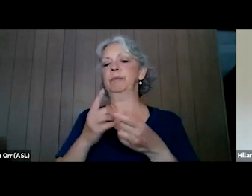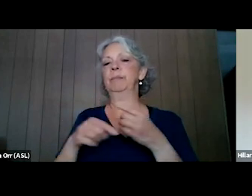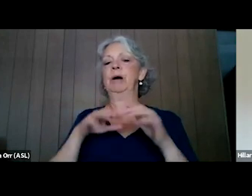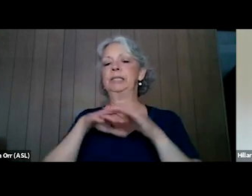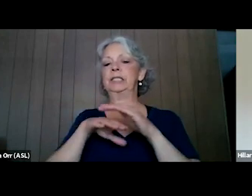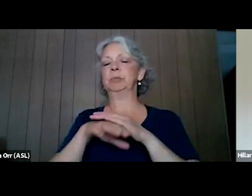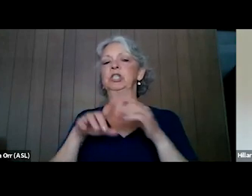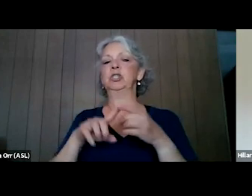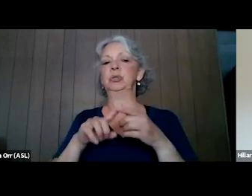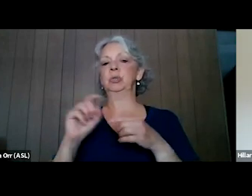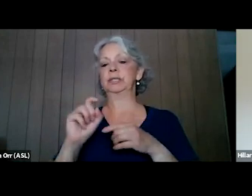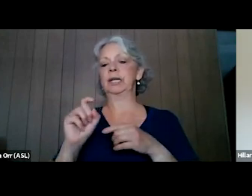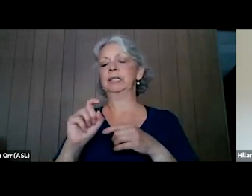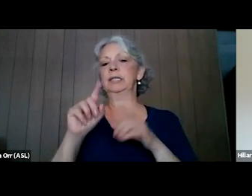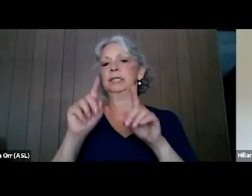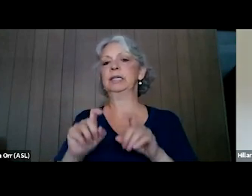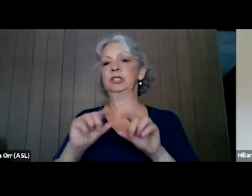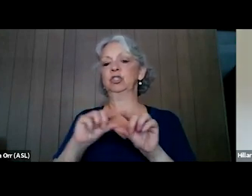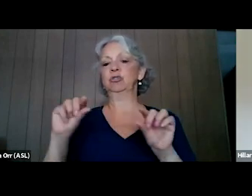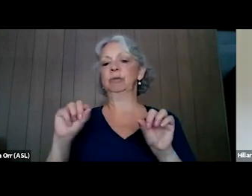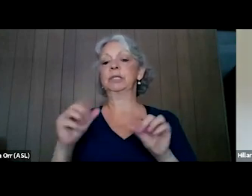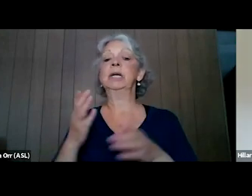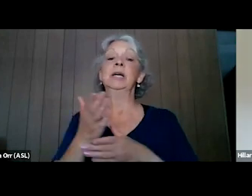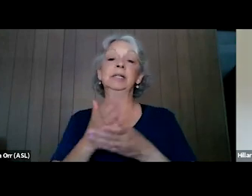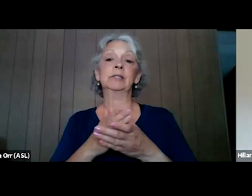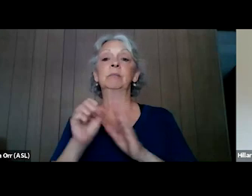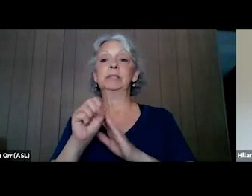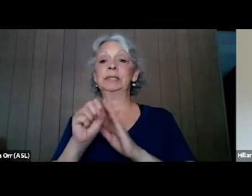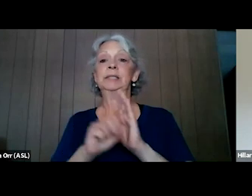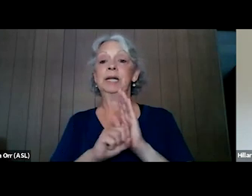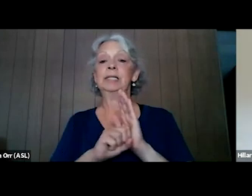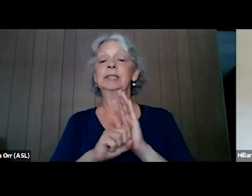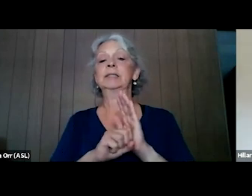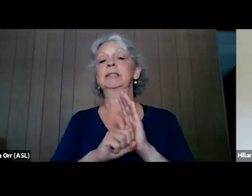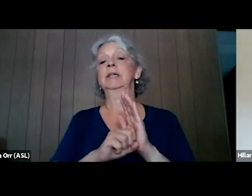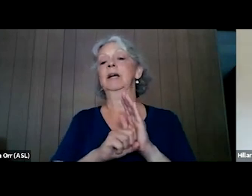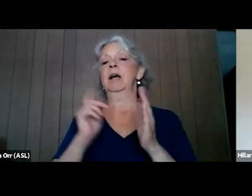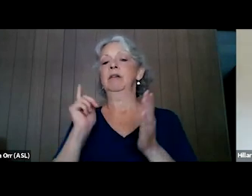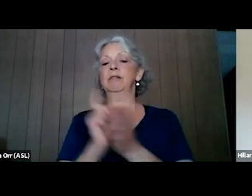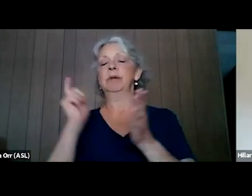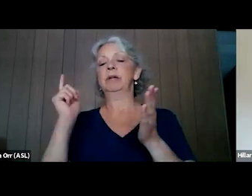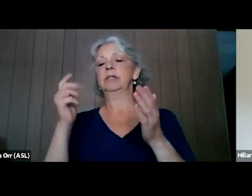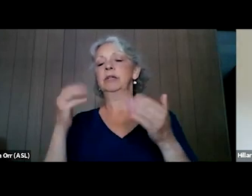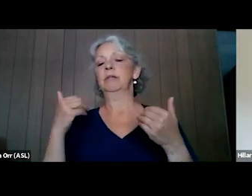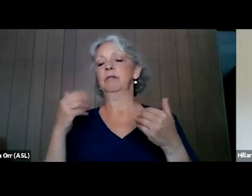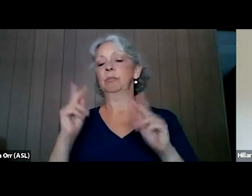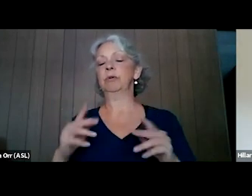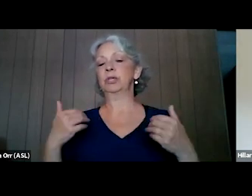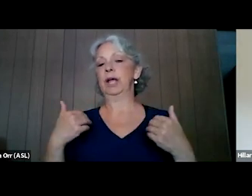I know certain states and jurisdictions actually outlaw people from having these xylazine test strips on their person. So this is something to just make sure